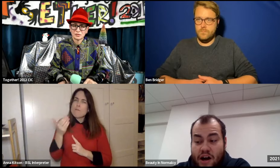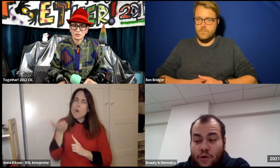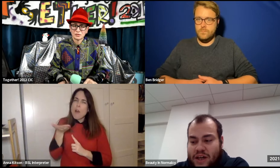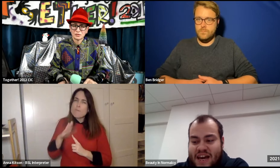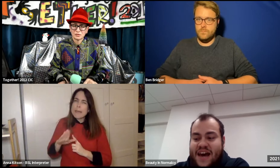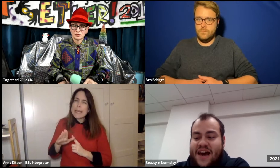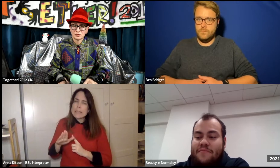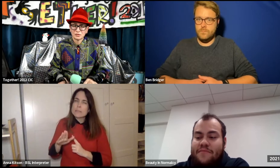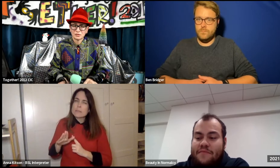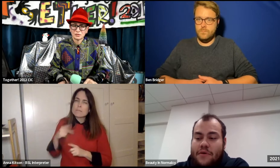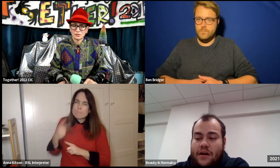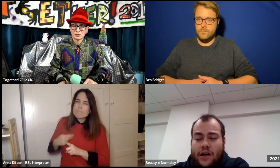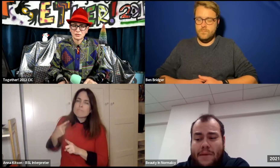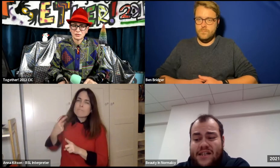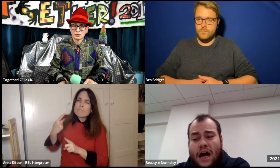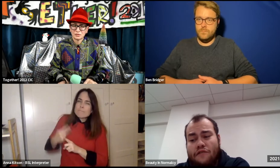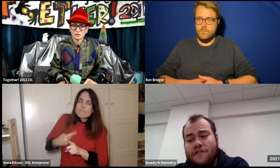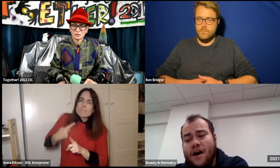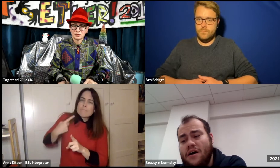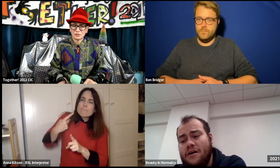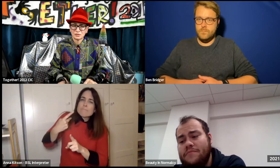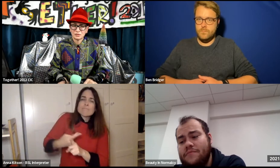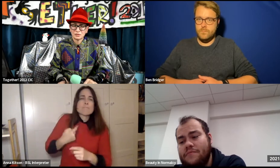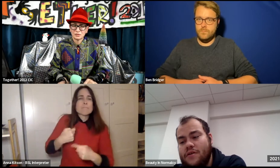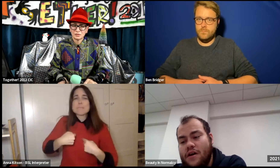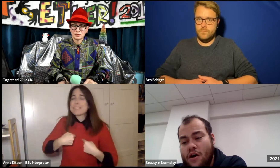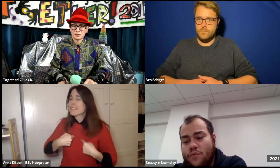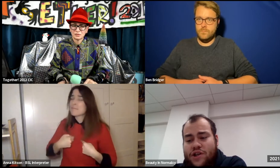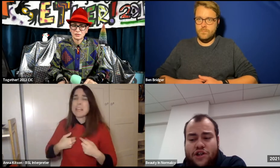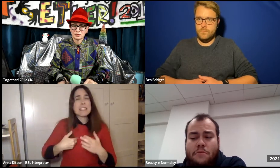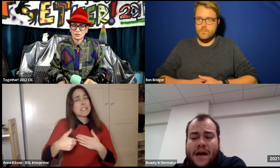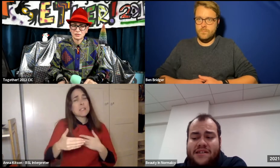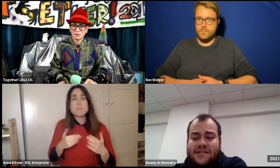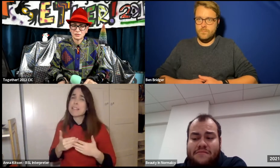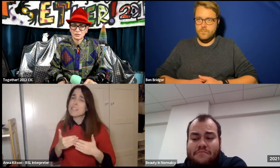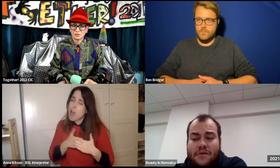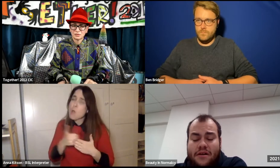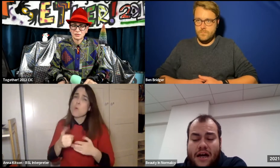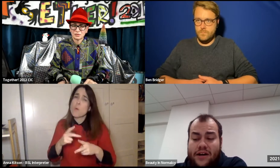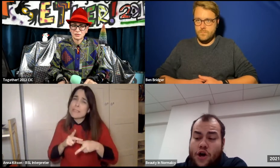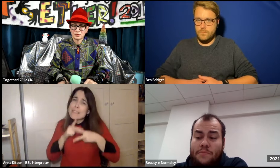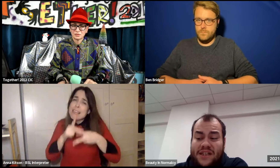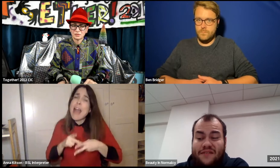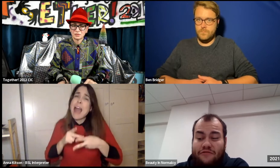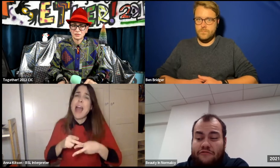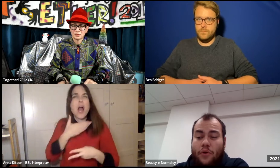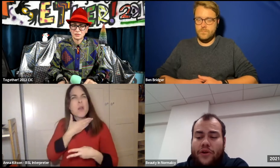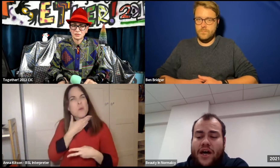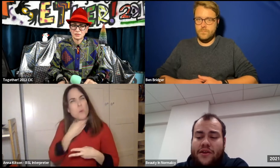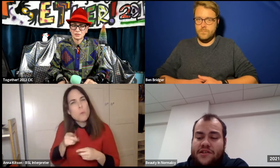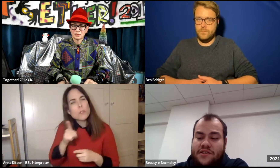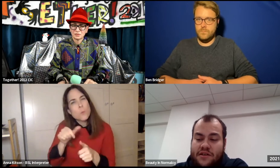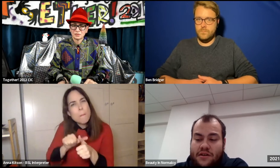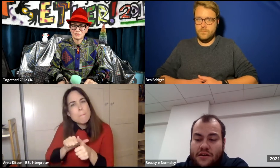I always care, no matter how far I wish you the best I hope he's different from all the others